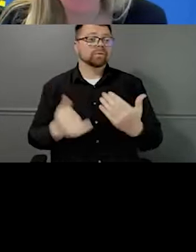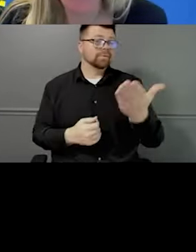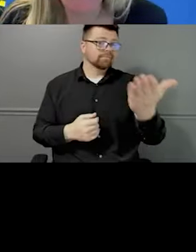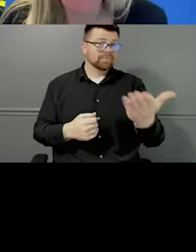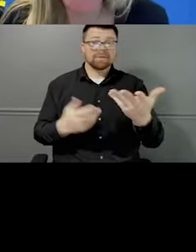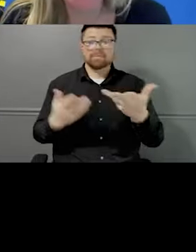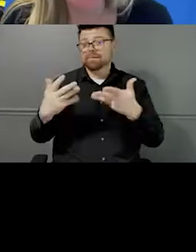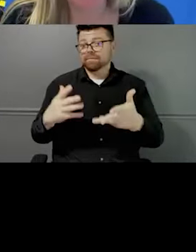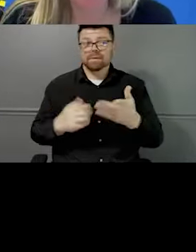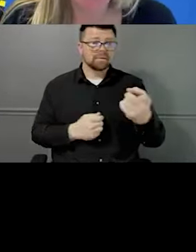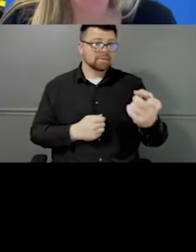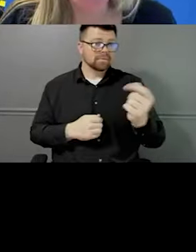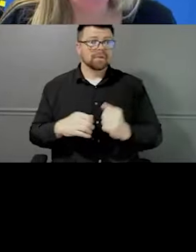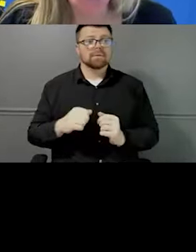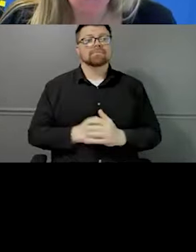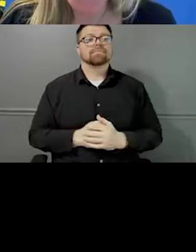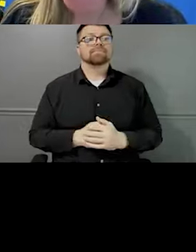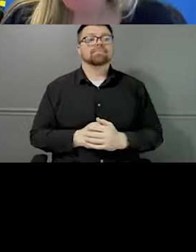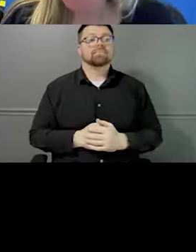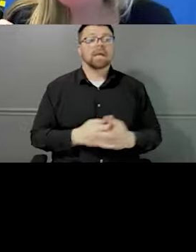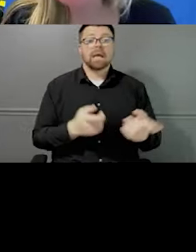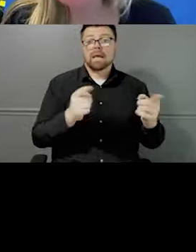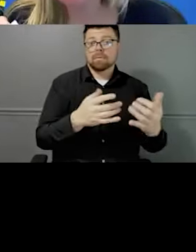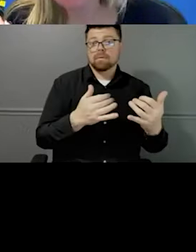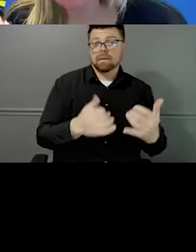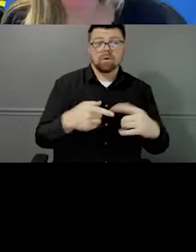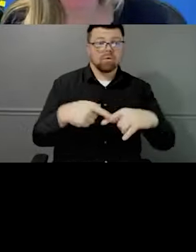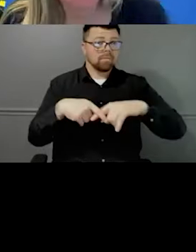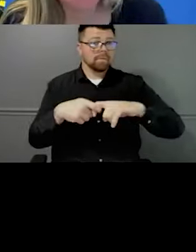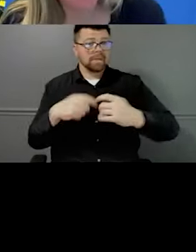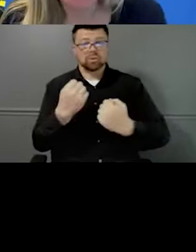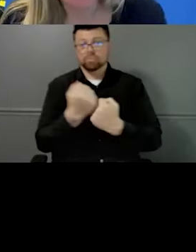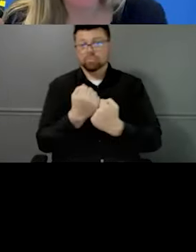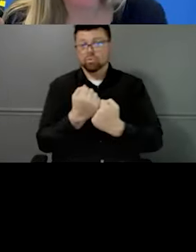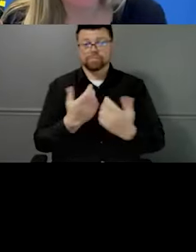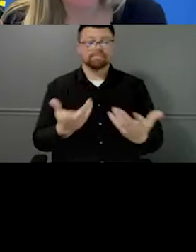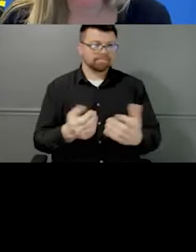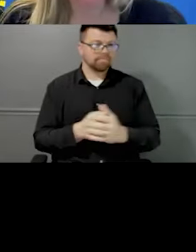current and pending other support. Obviously, these also are required for